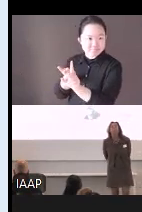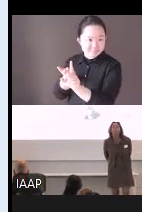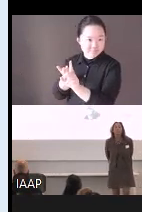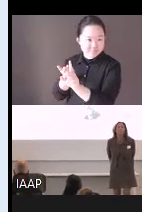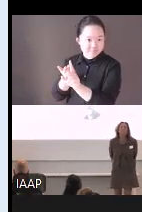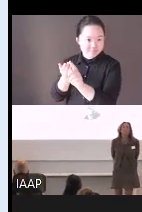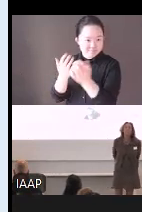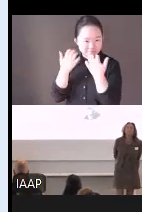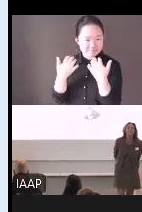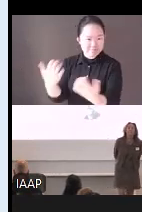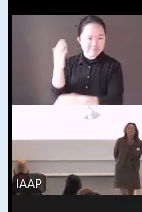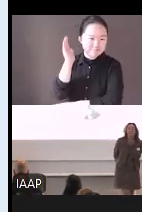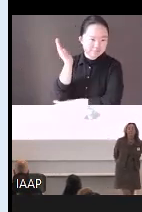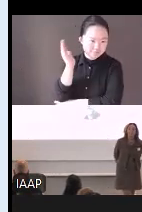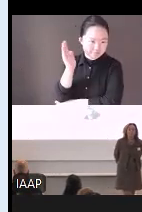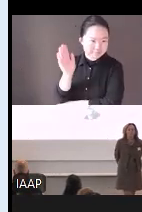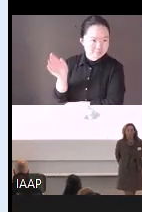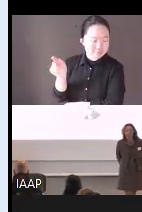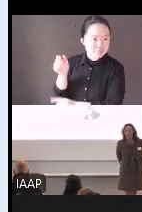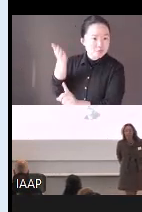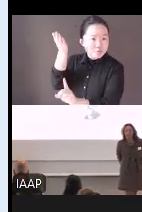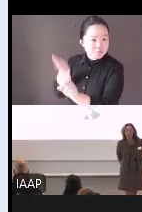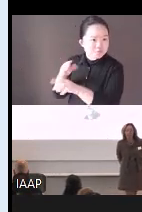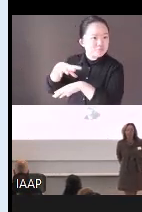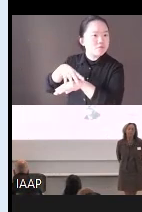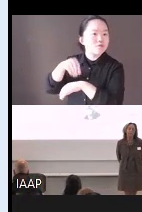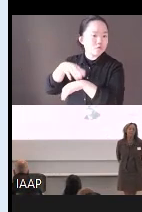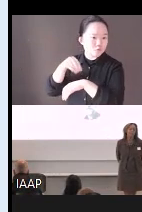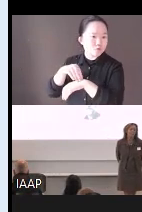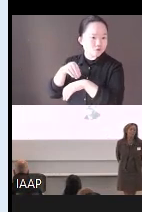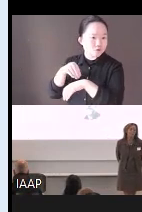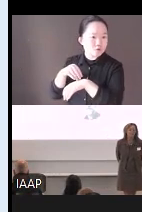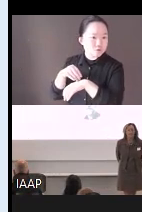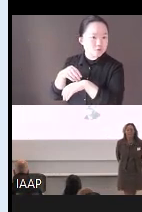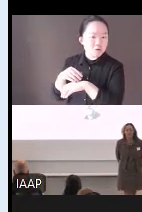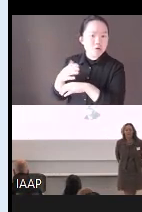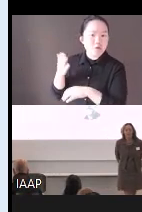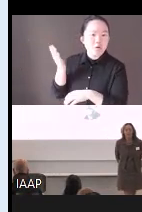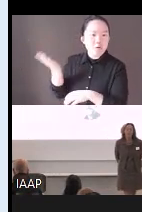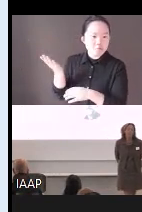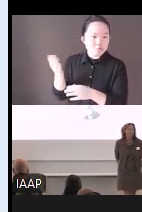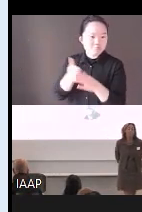policies and practical work from Sweden. Lars Lindberg, who is nowadays a senior advisor at the Nordic Welfare Center.